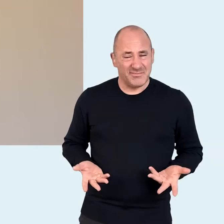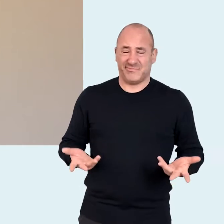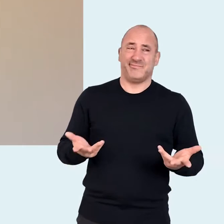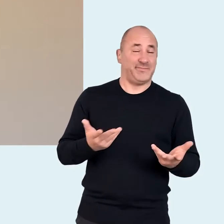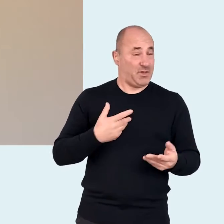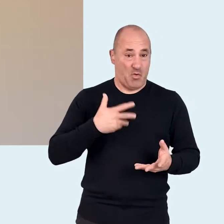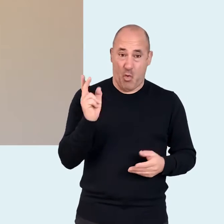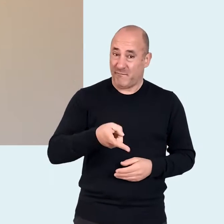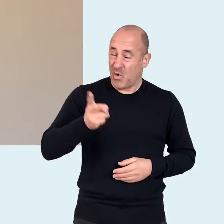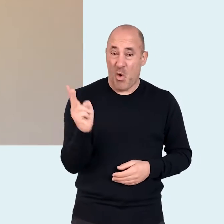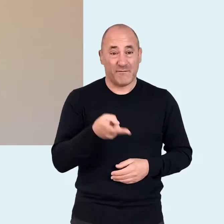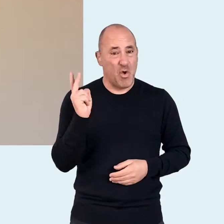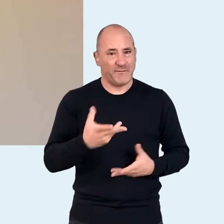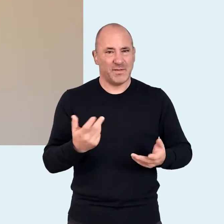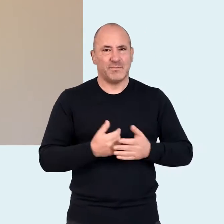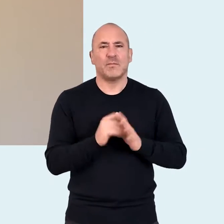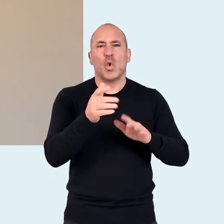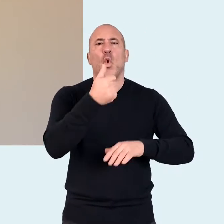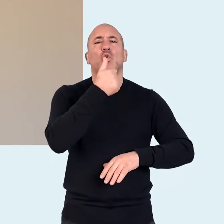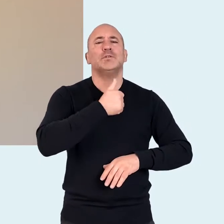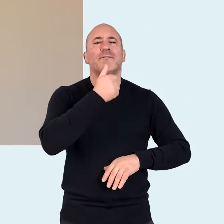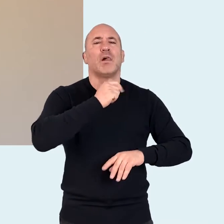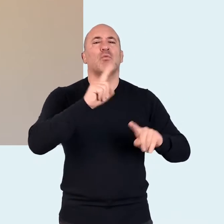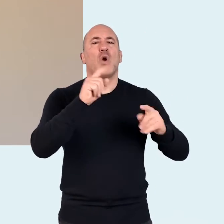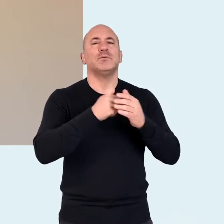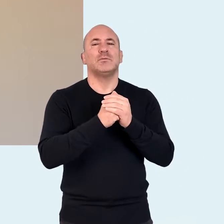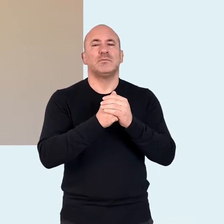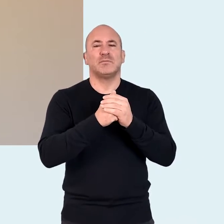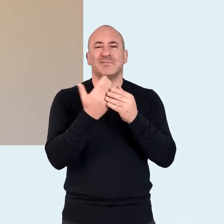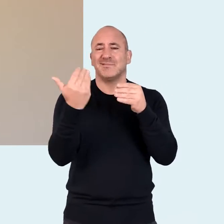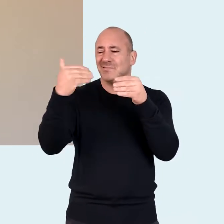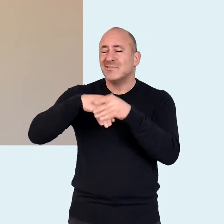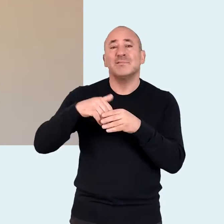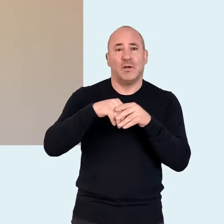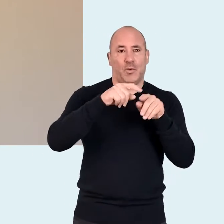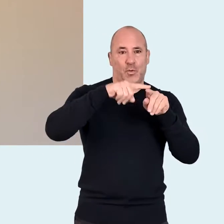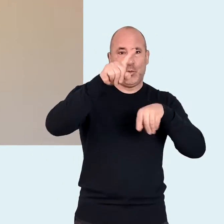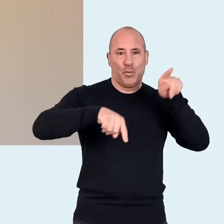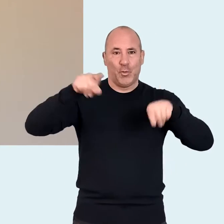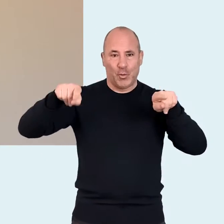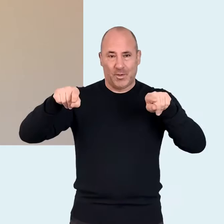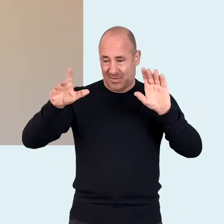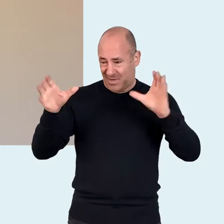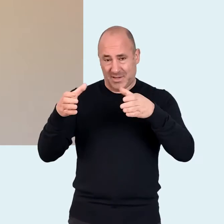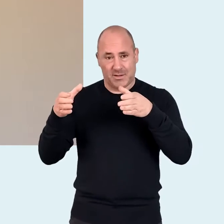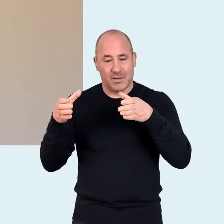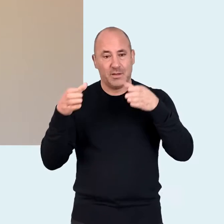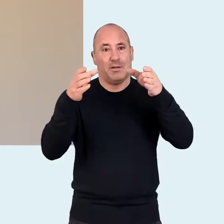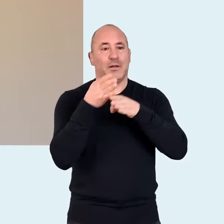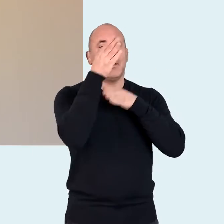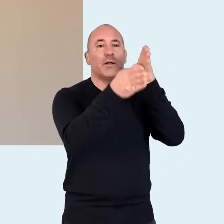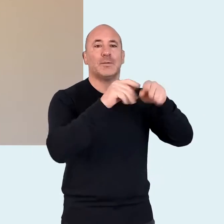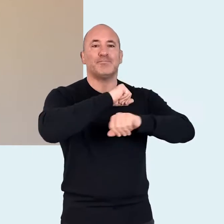very accessible space for us. So, I find what's really useful is to just involve a diverse